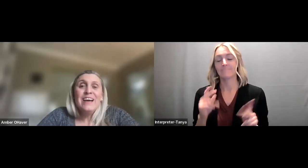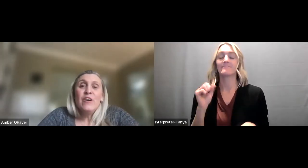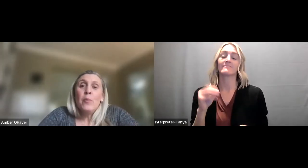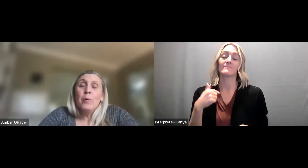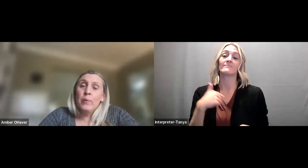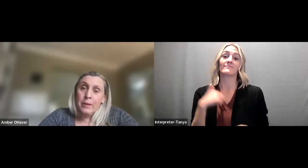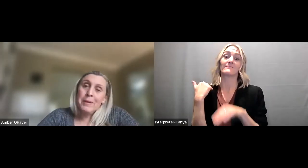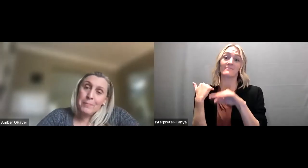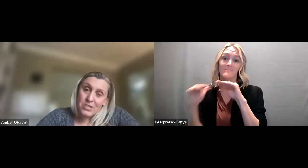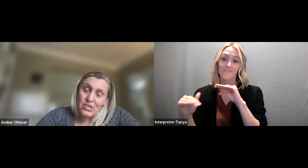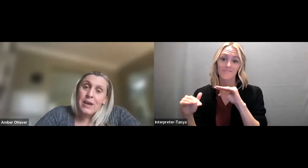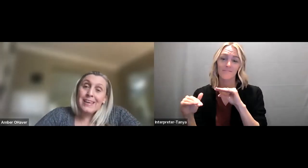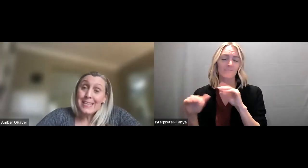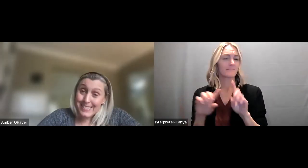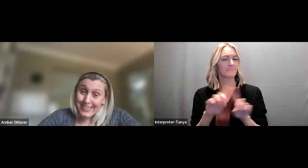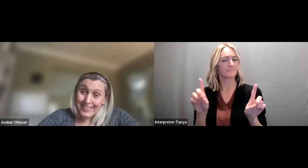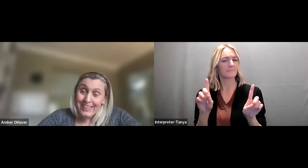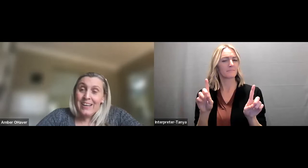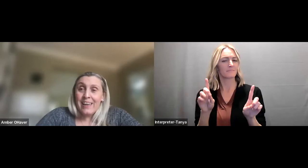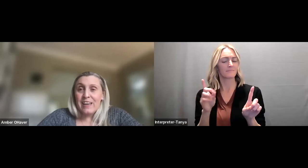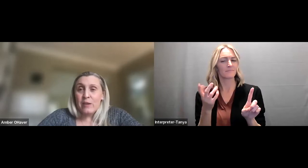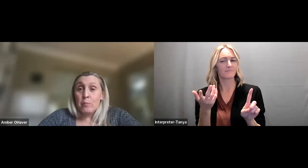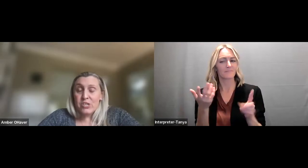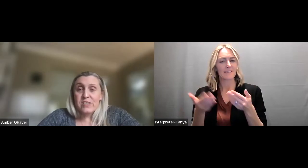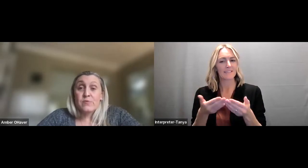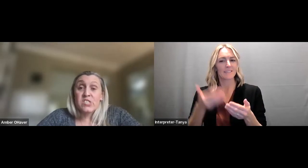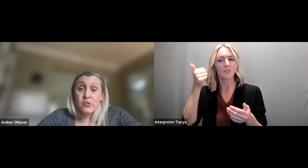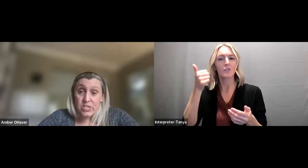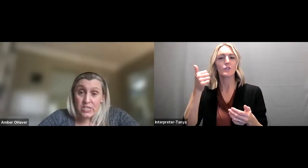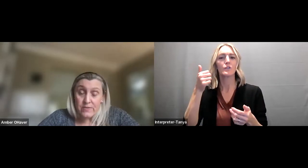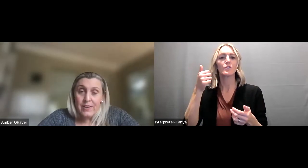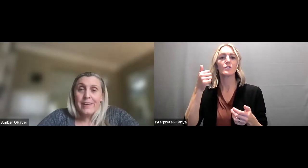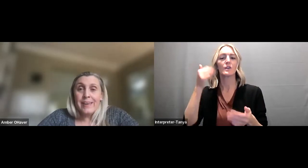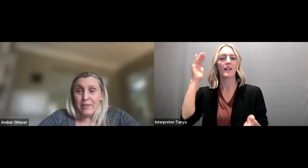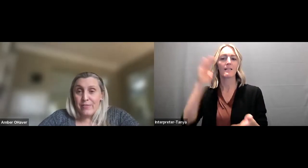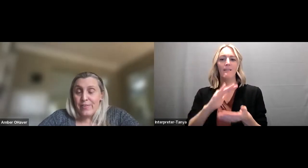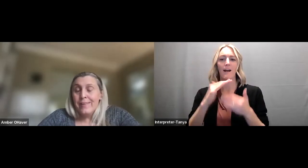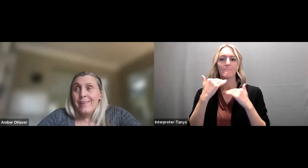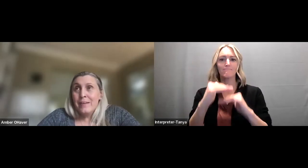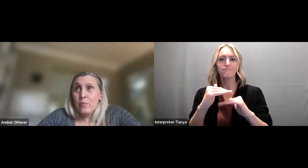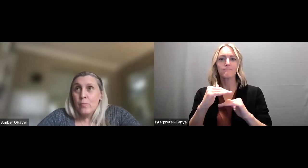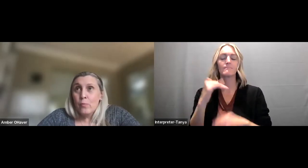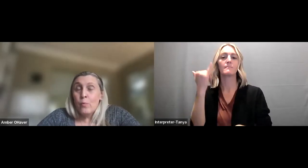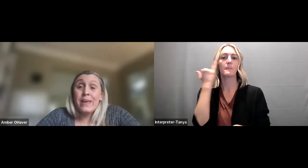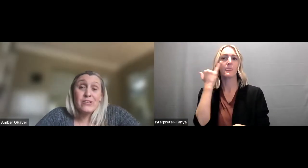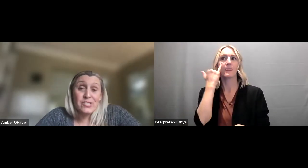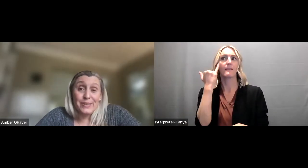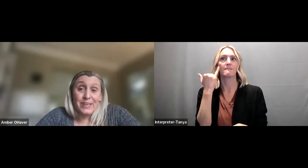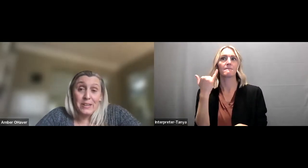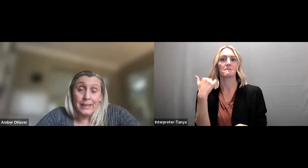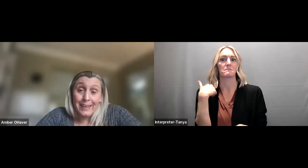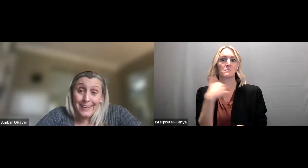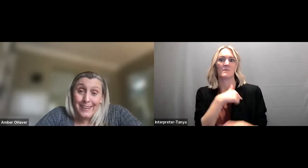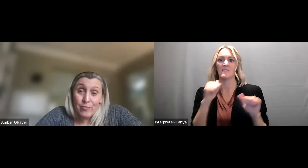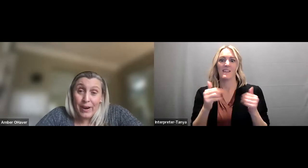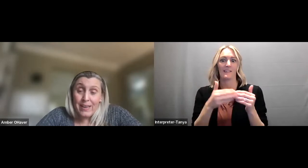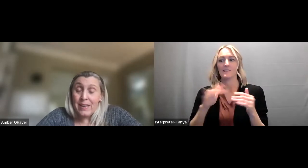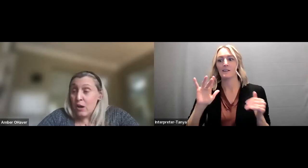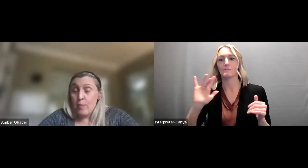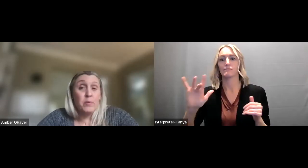Well wouldn't much easier and much less restrictive if we could just click on a link and up would